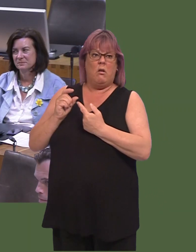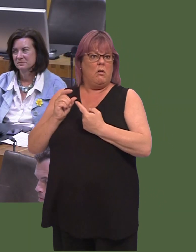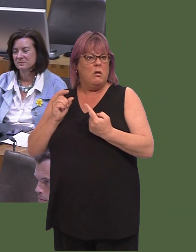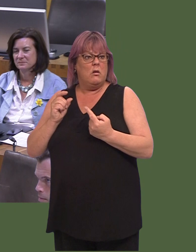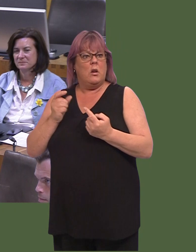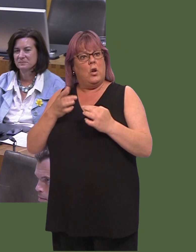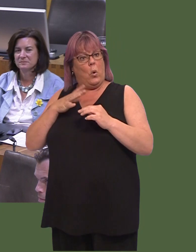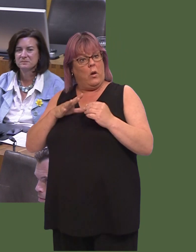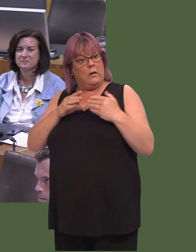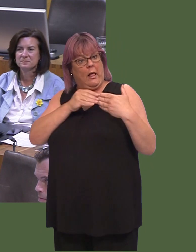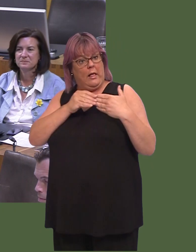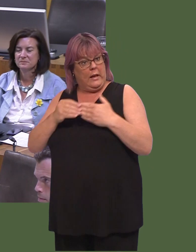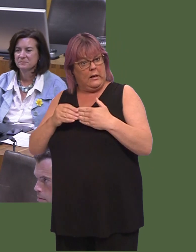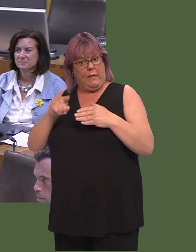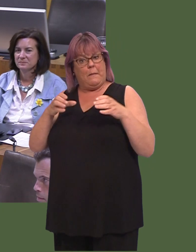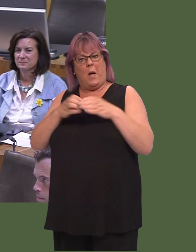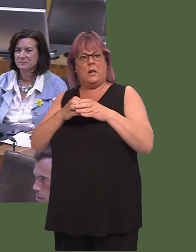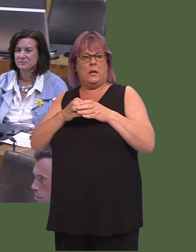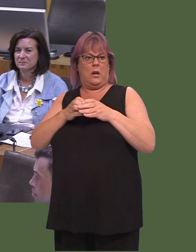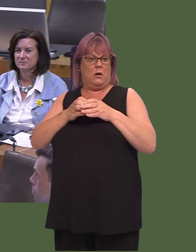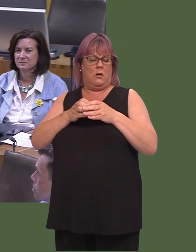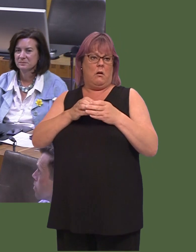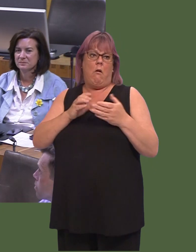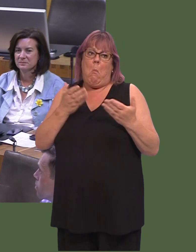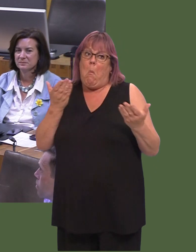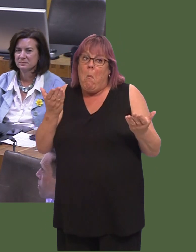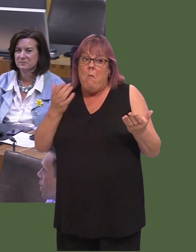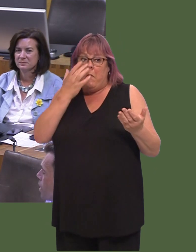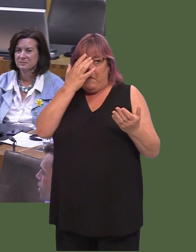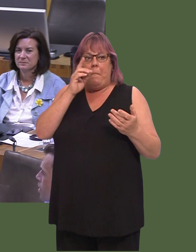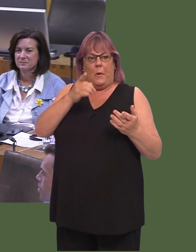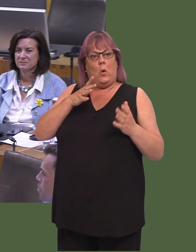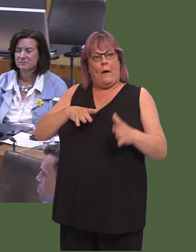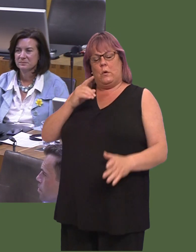So, let's see, if he wants the leadership of his party, whether he will say today that